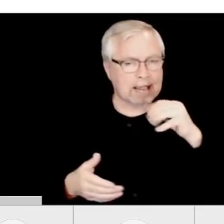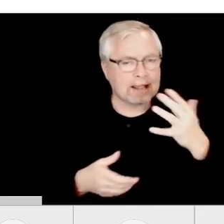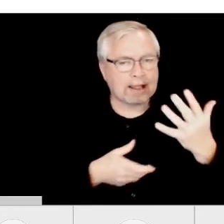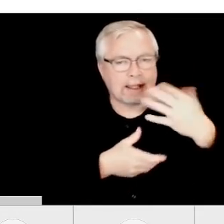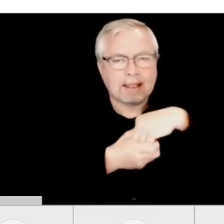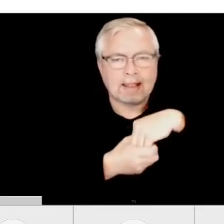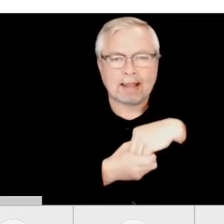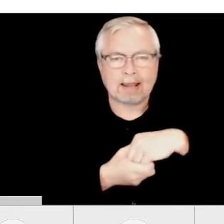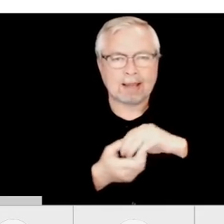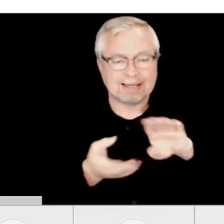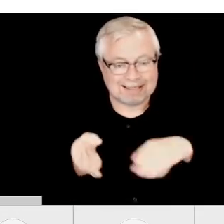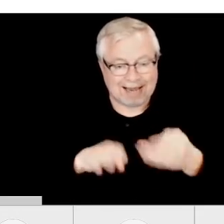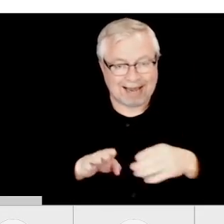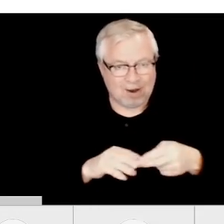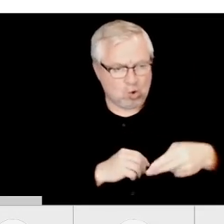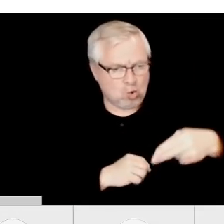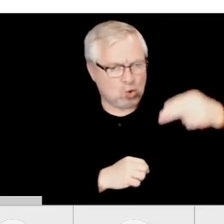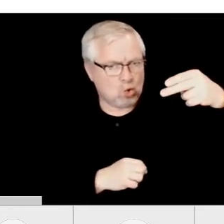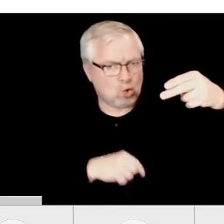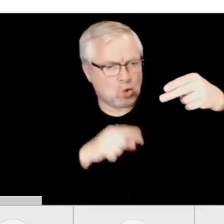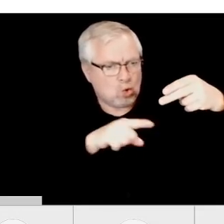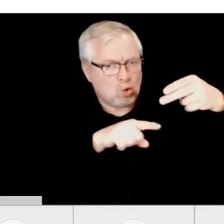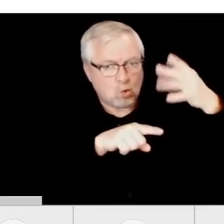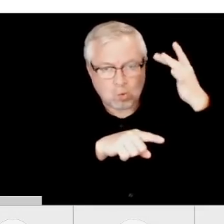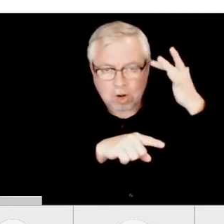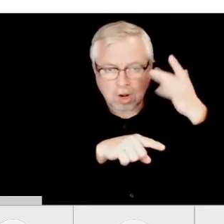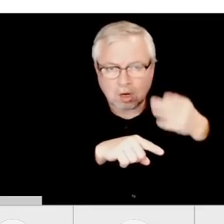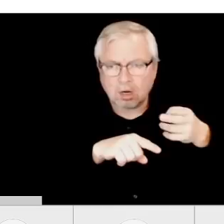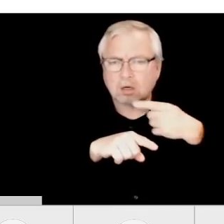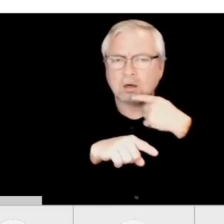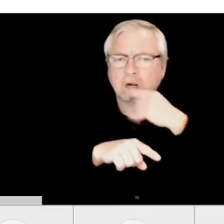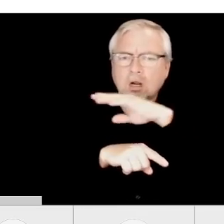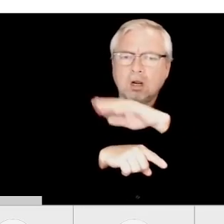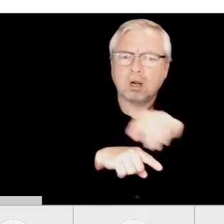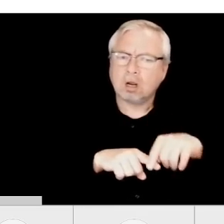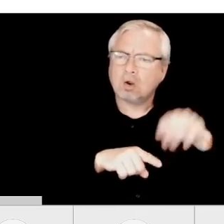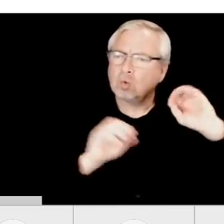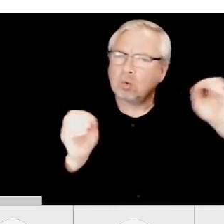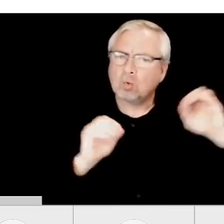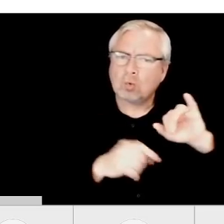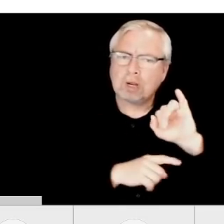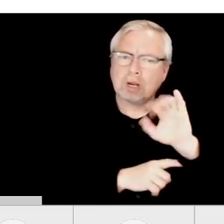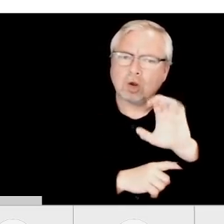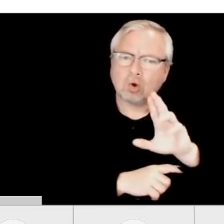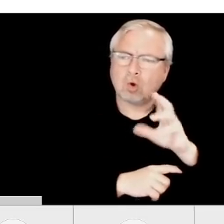that within a day, someone who does not receive care that they need would then